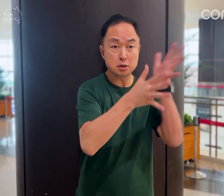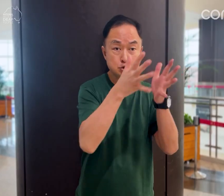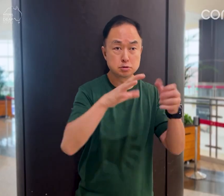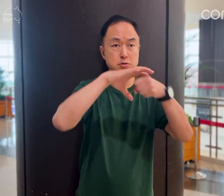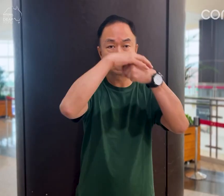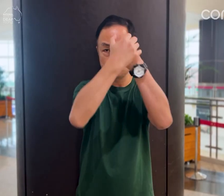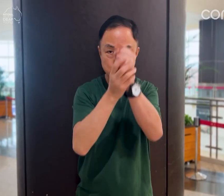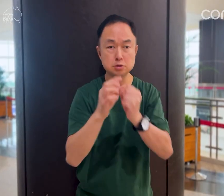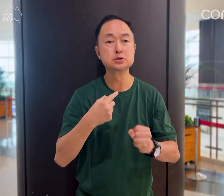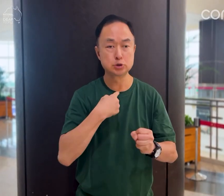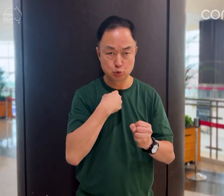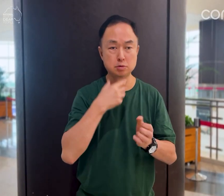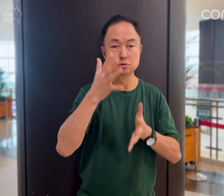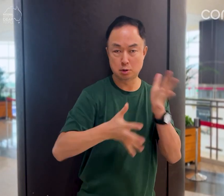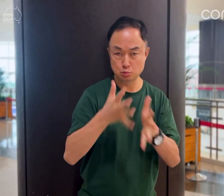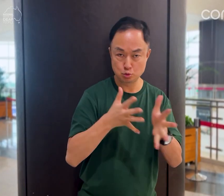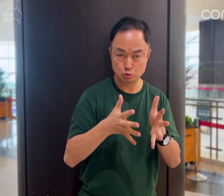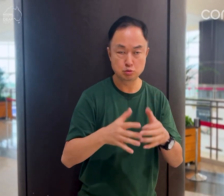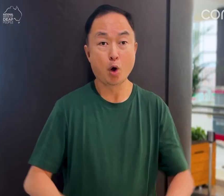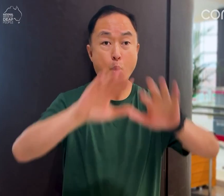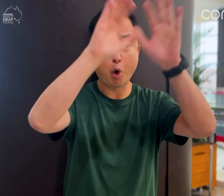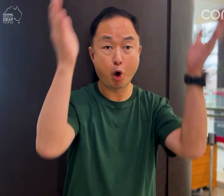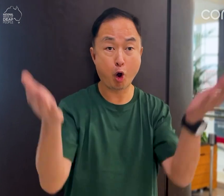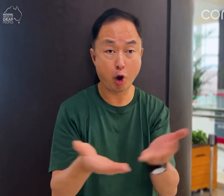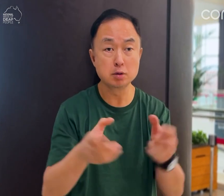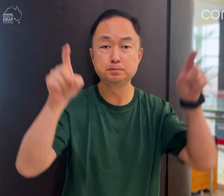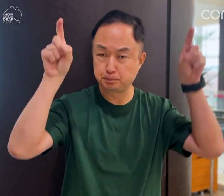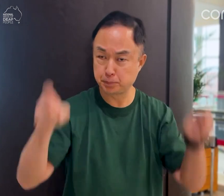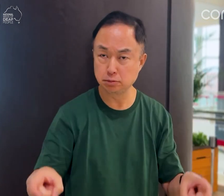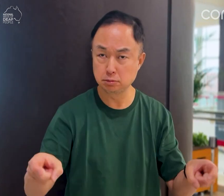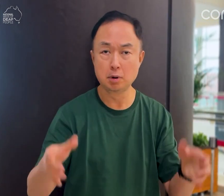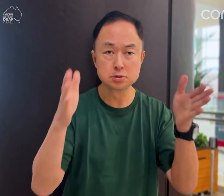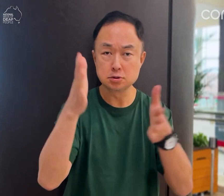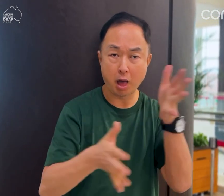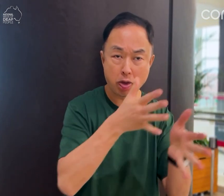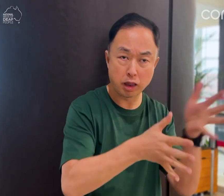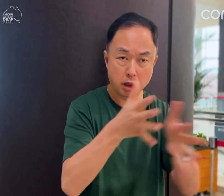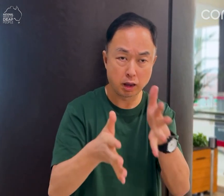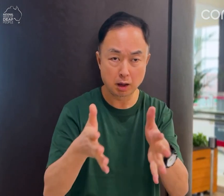No matter where we are in the world, we must continue to communicate in sign languages.